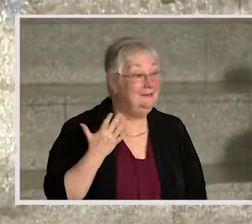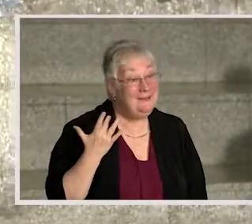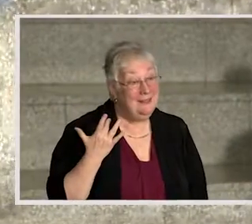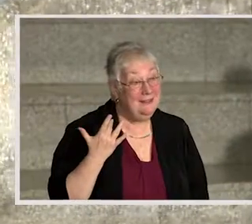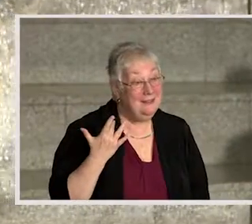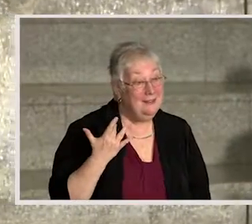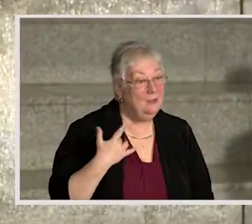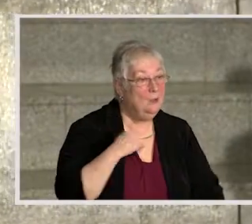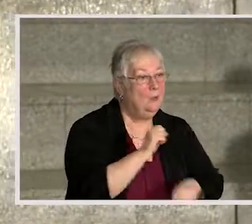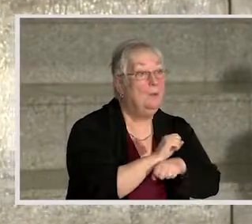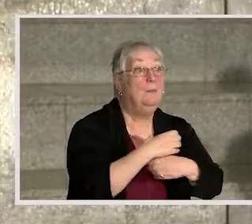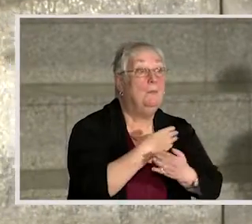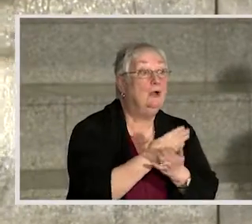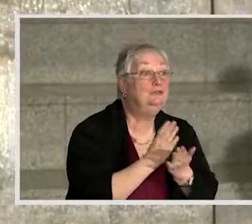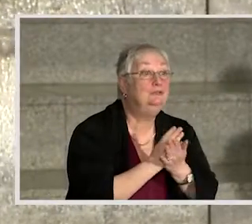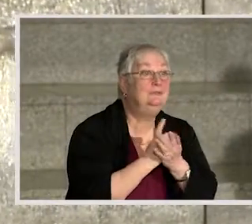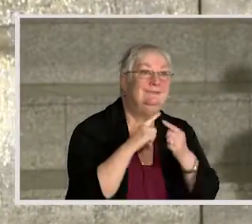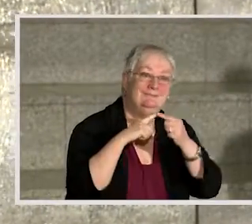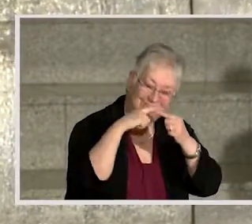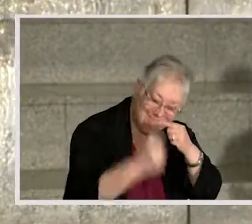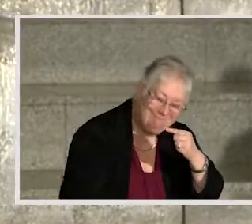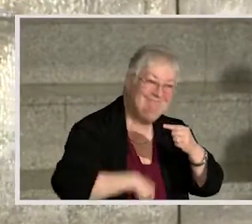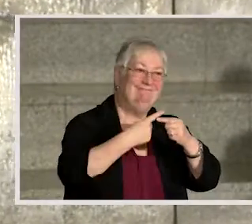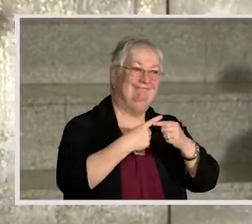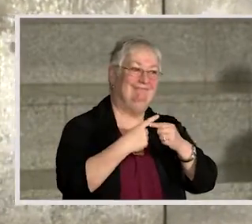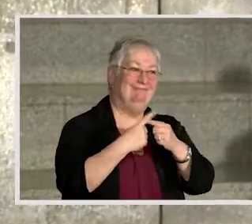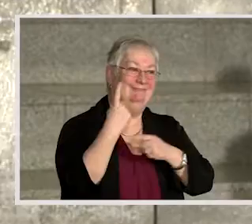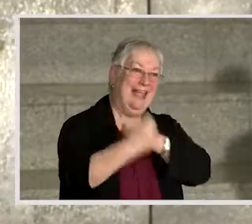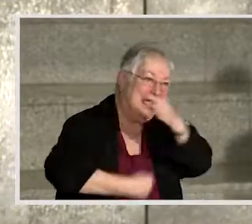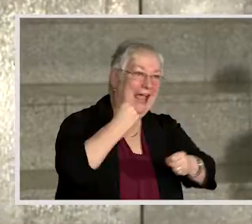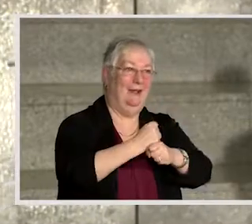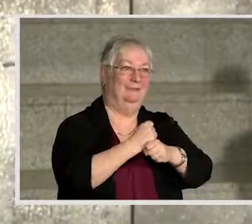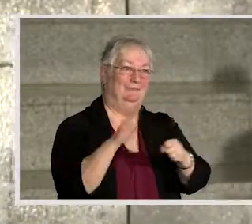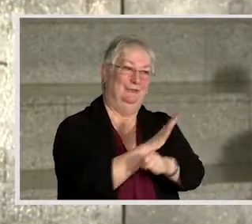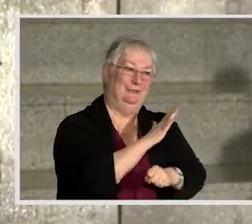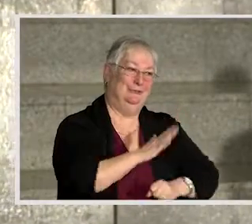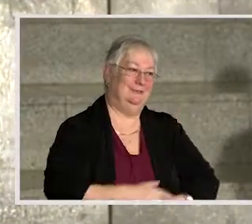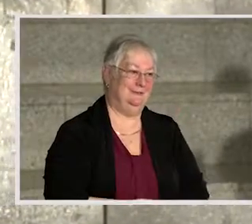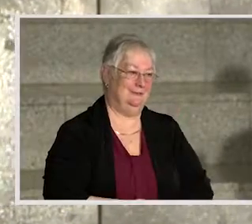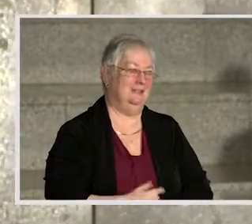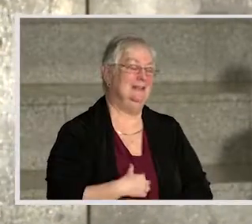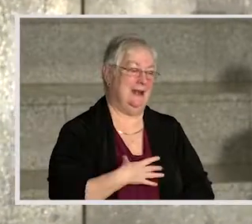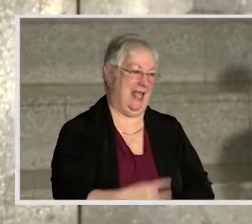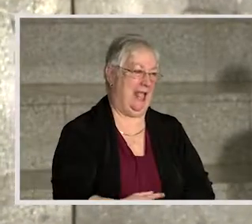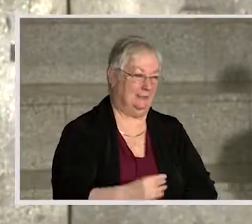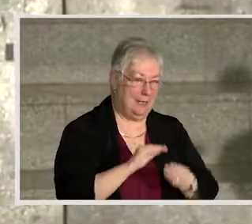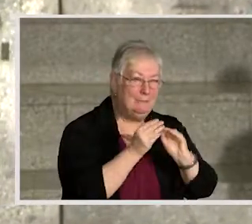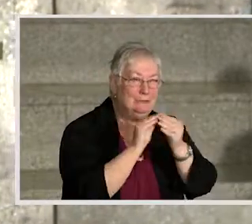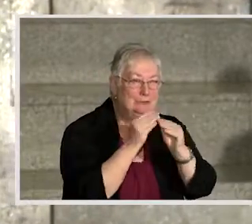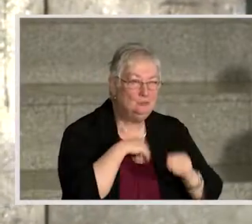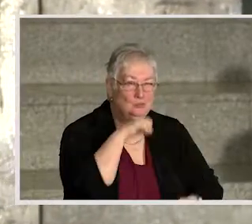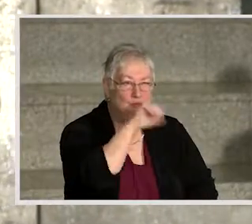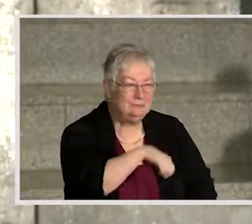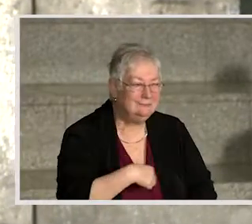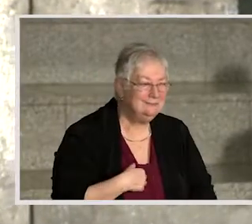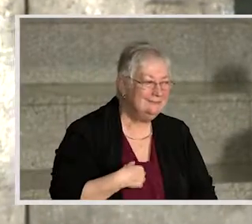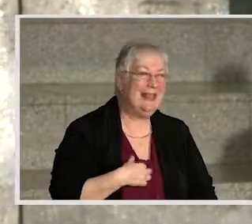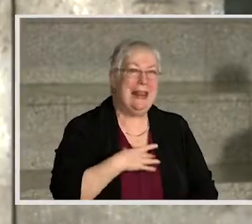MORE IMPORTANT IS WHAT WE DO WITH THOSE DOLLARS AND HOW THOSE DOLLARS THAT WE SPEND EVERY DAY, EVERY MONTH IMPACT THE LIVES OF